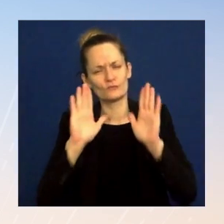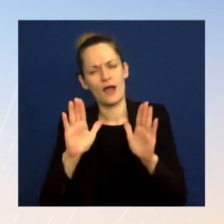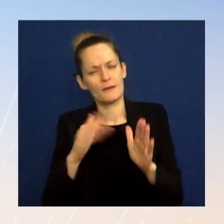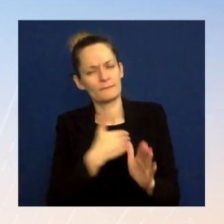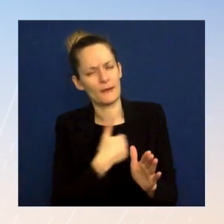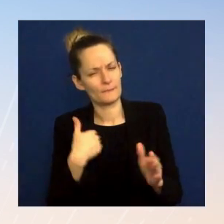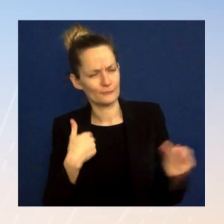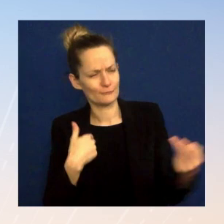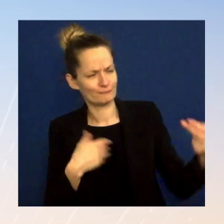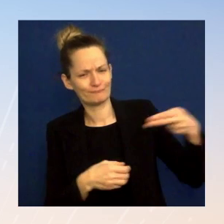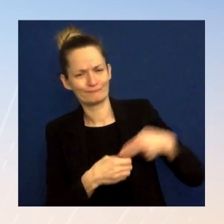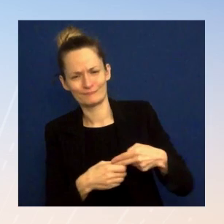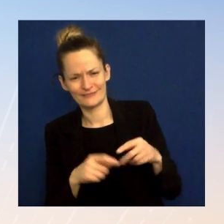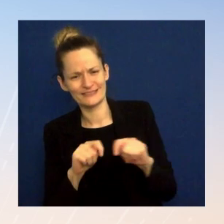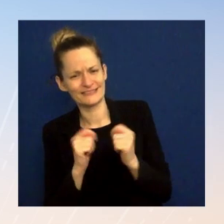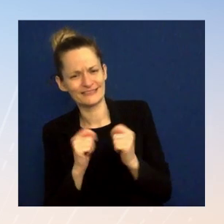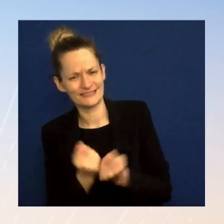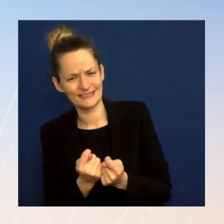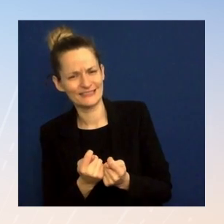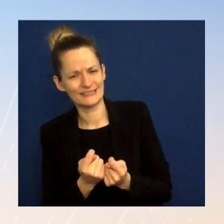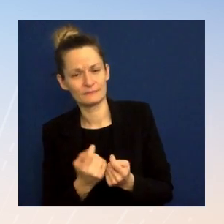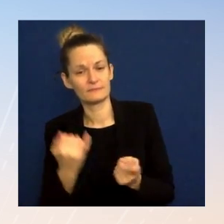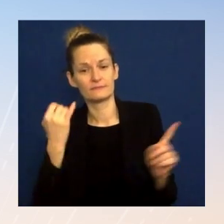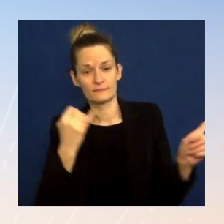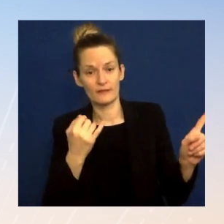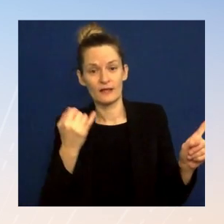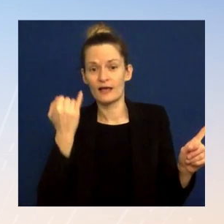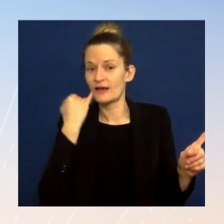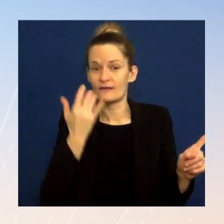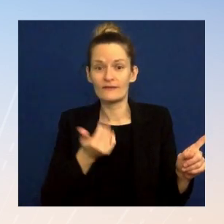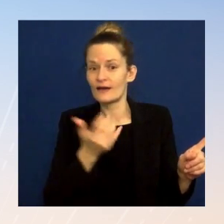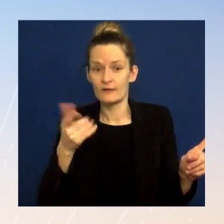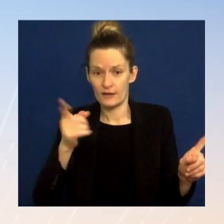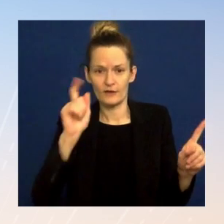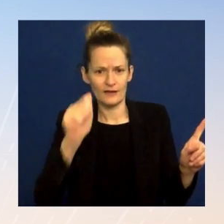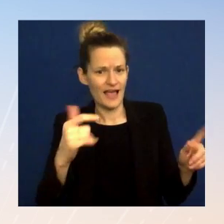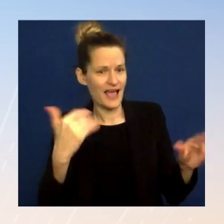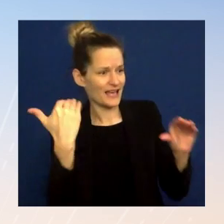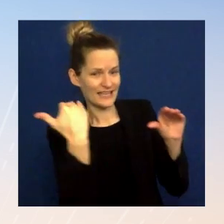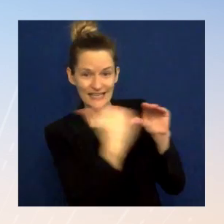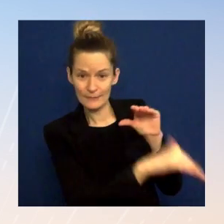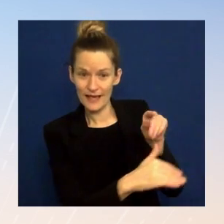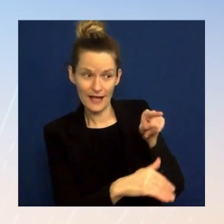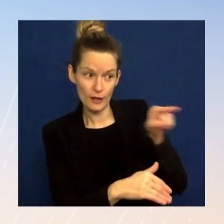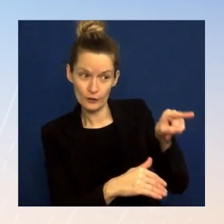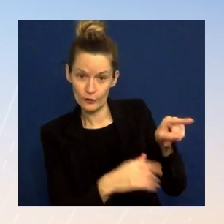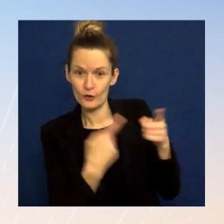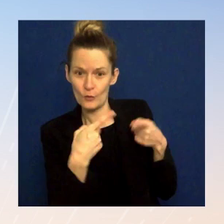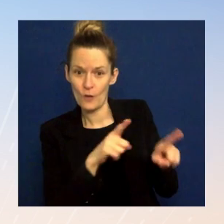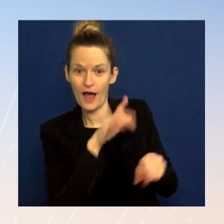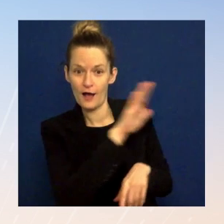can call or email Emilie while she's gone on her honeymoon. Call me, Chris, Karine, any of us. She can throw her phone in the river.